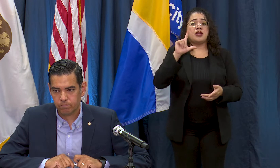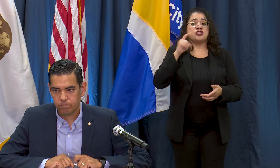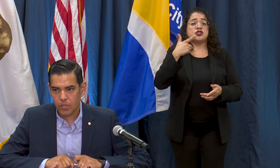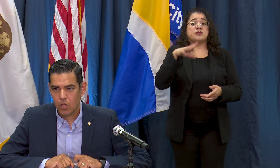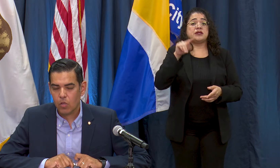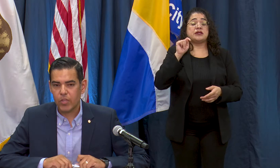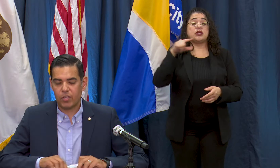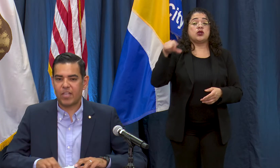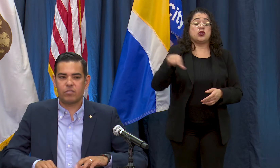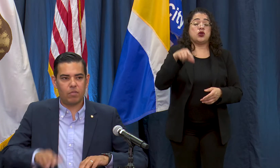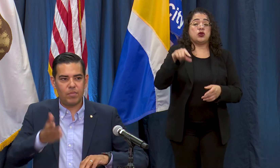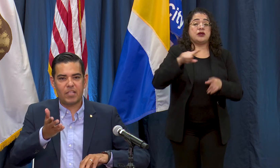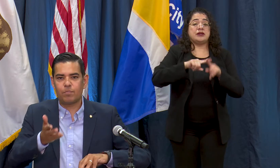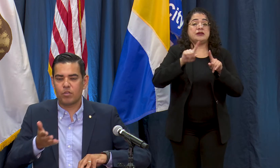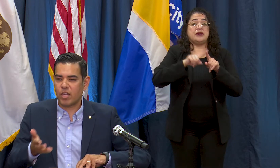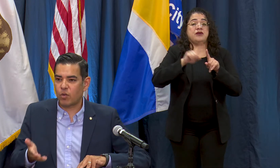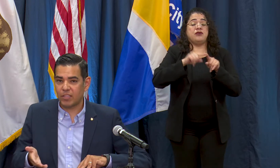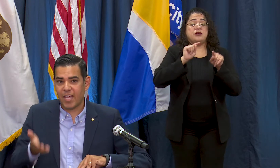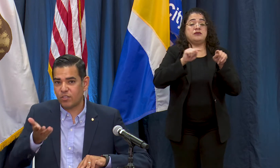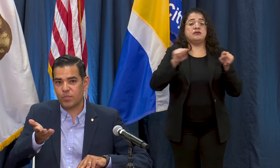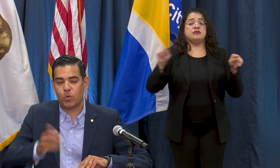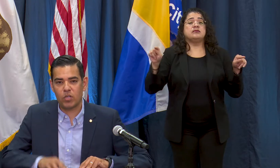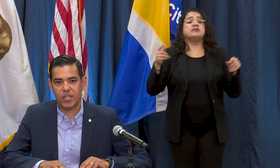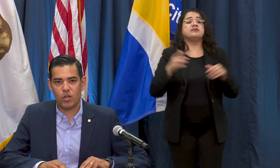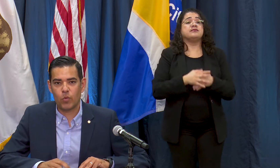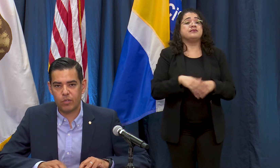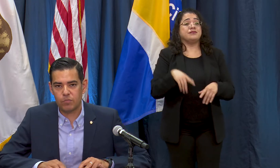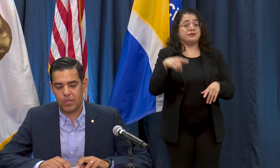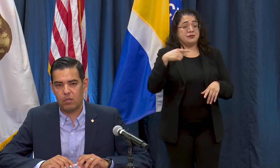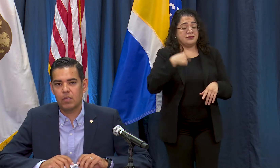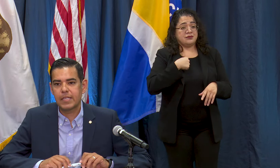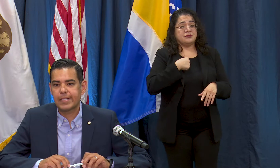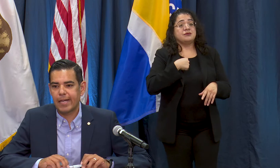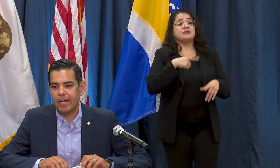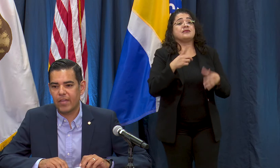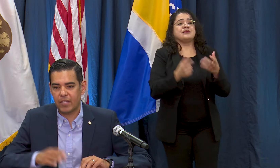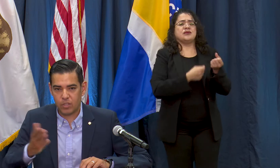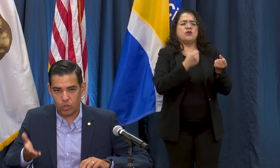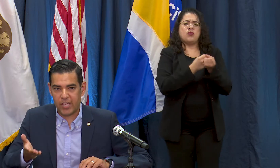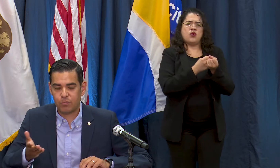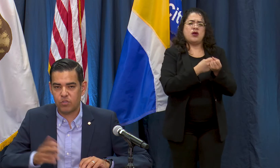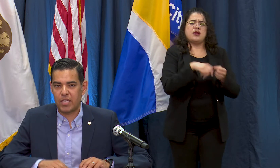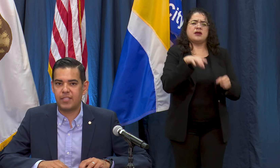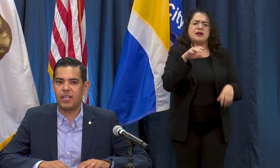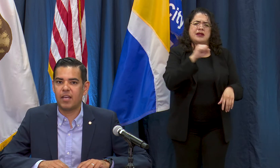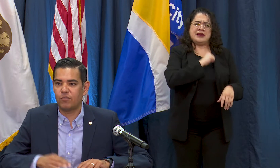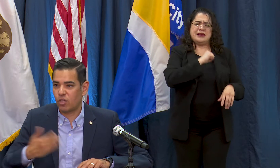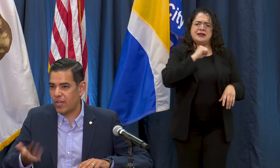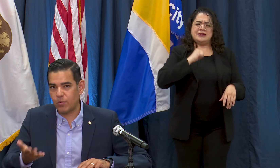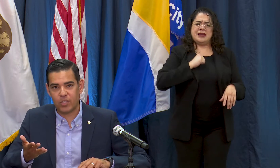Thank you and that parts not correct. I actually support Senator Wieners bill that he currently has presented. I've shared that with the